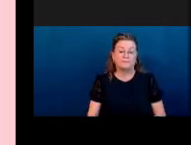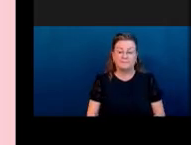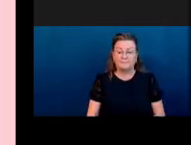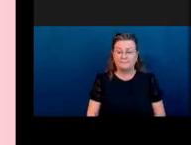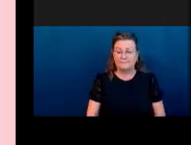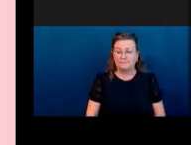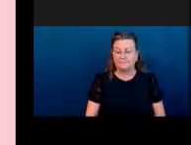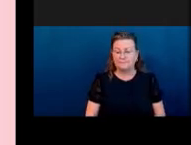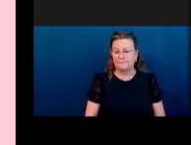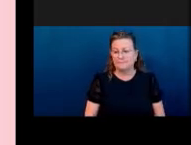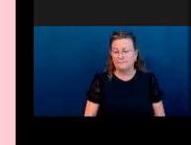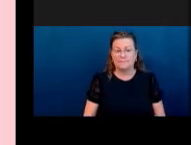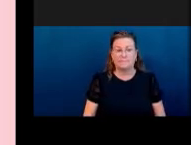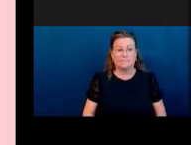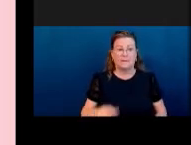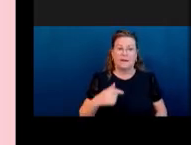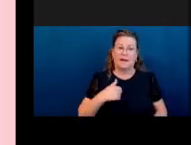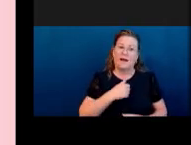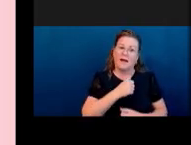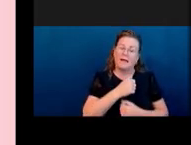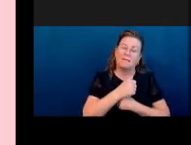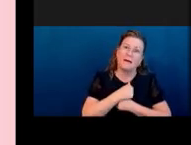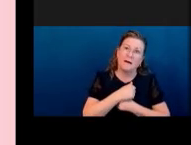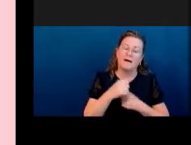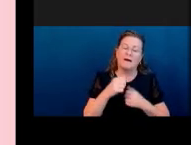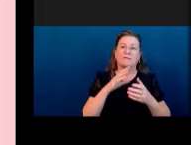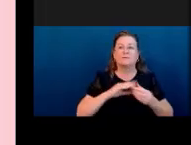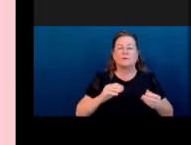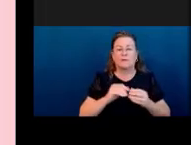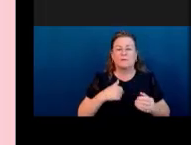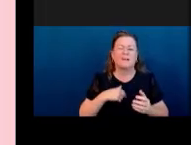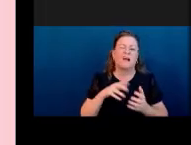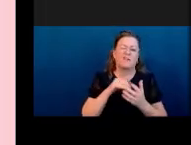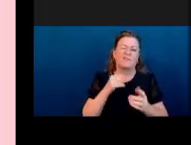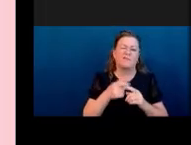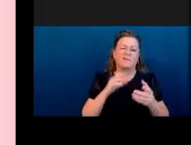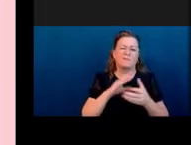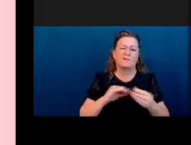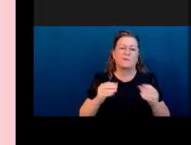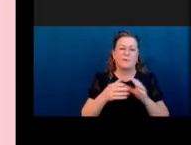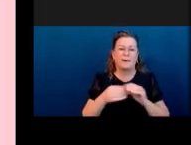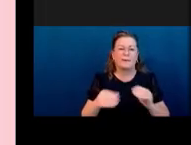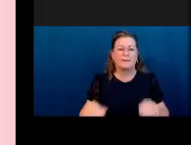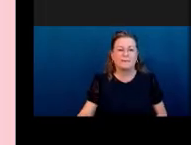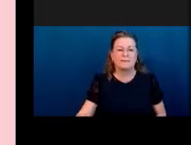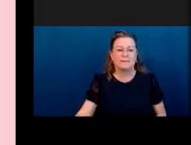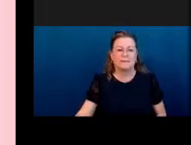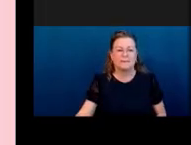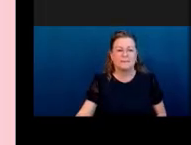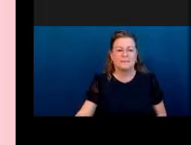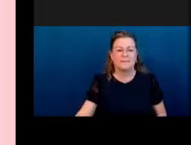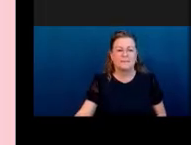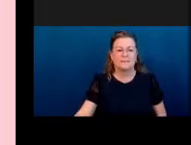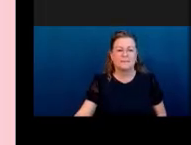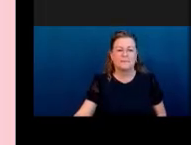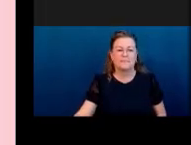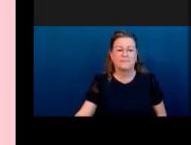you can already tell, I love stories, and I learned from stories, and this vacuum story is also one of my favorites,